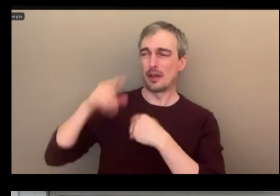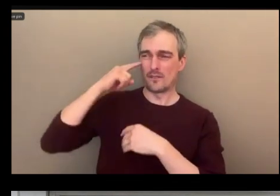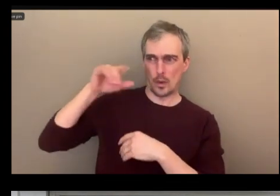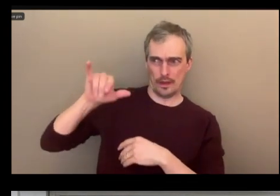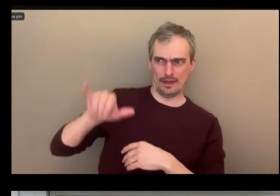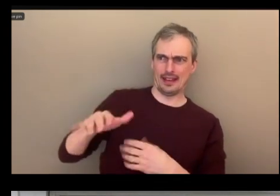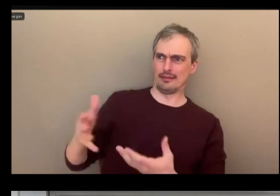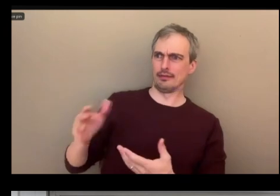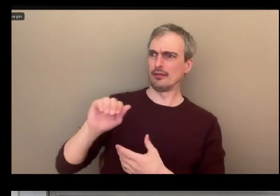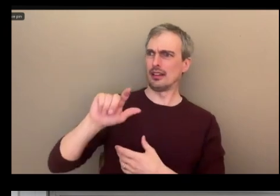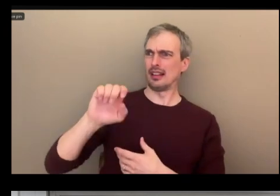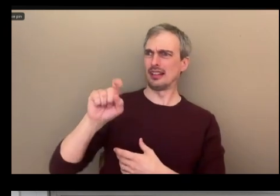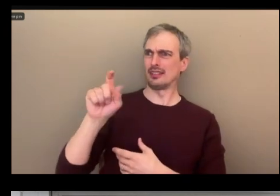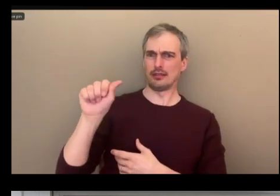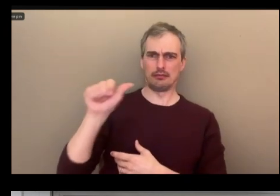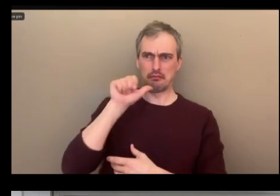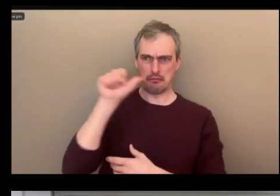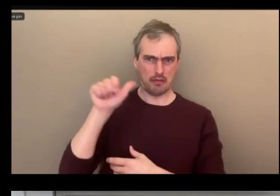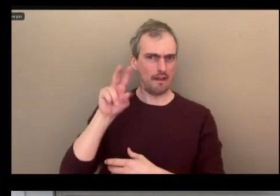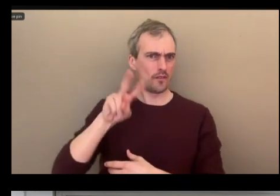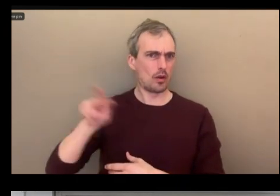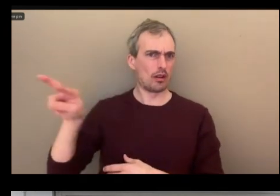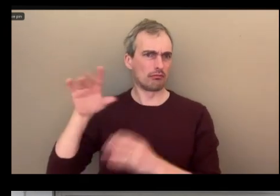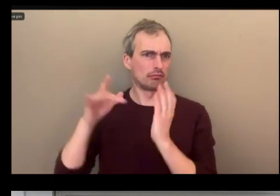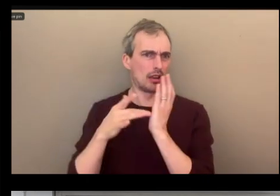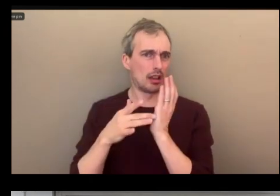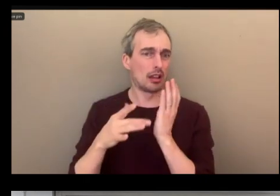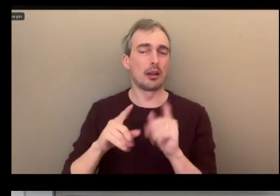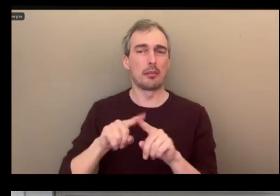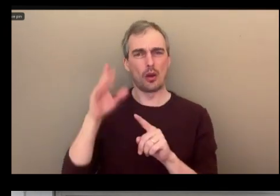But we know for people who do have disabilities, the simple thing